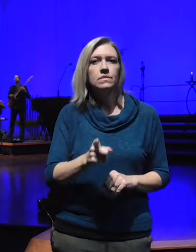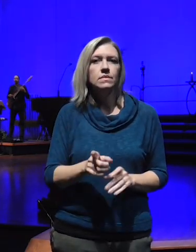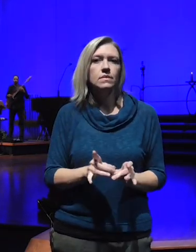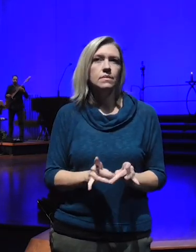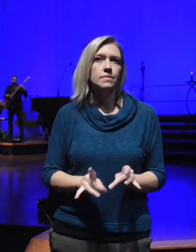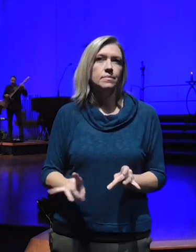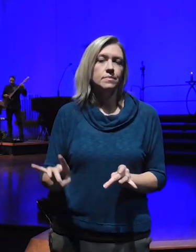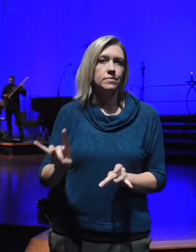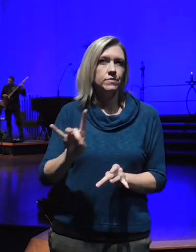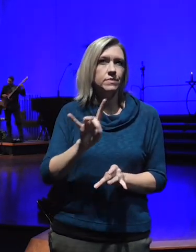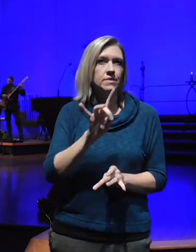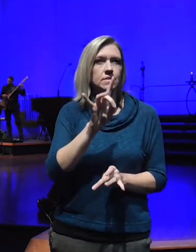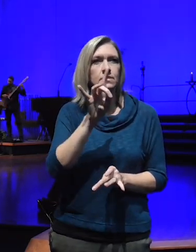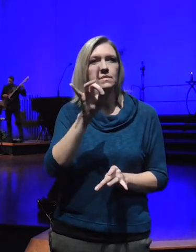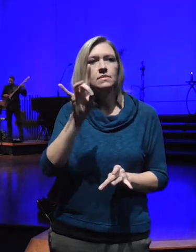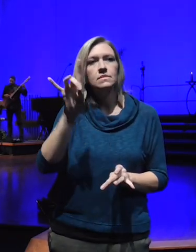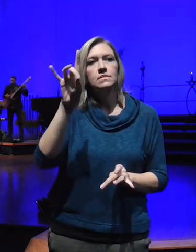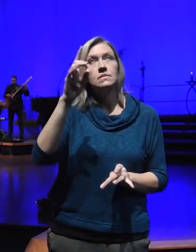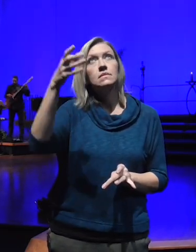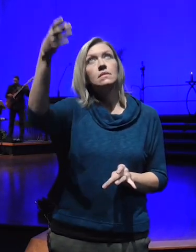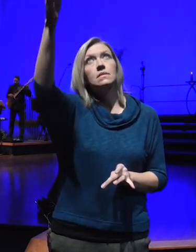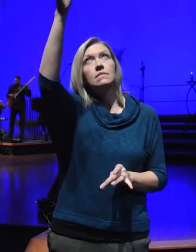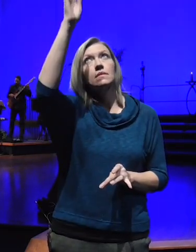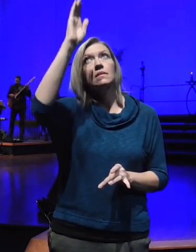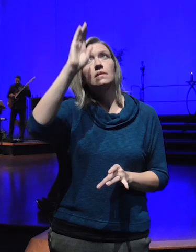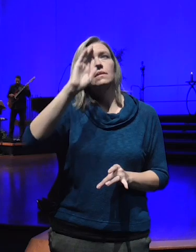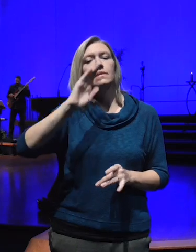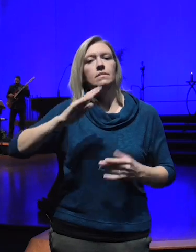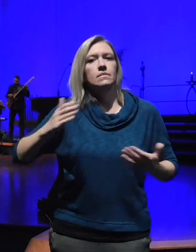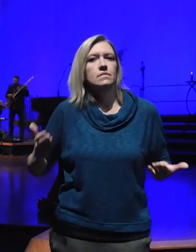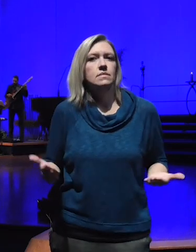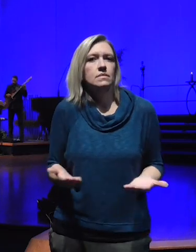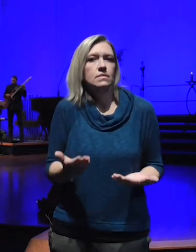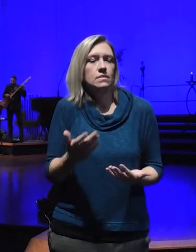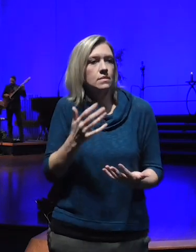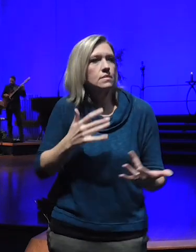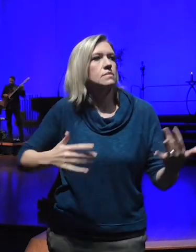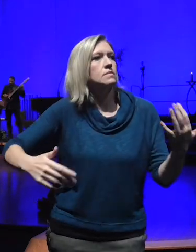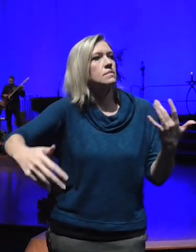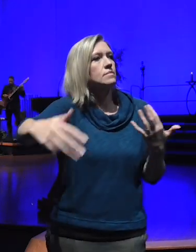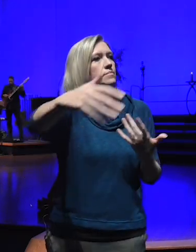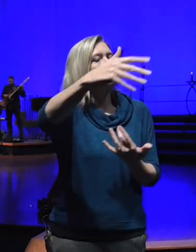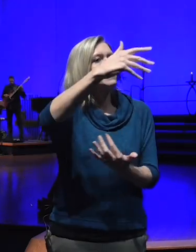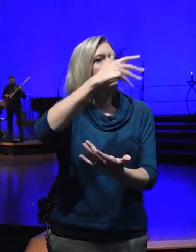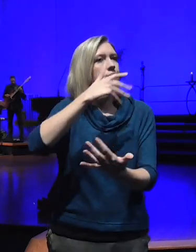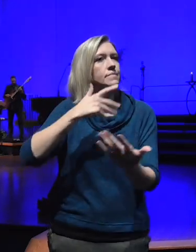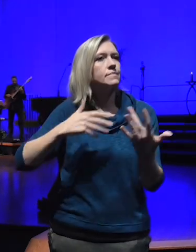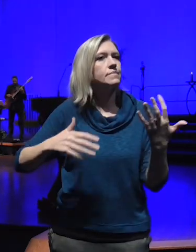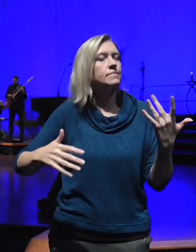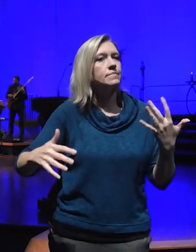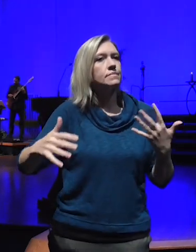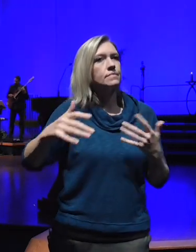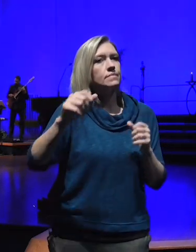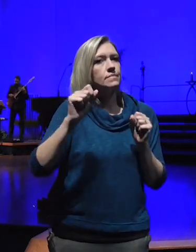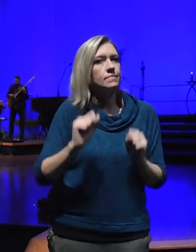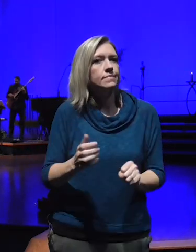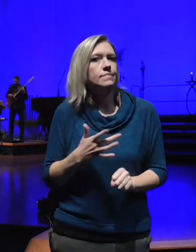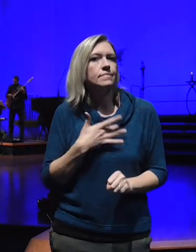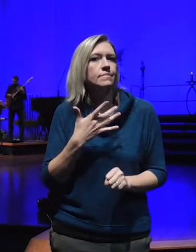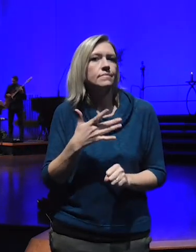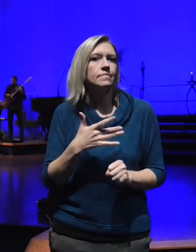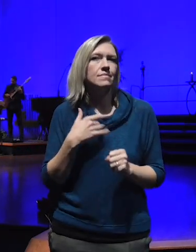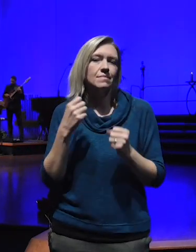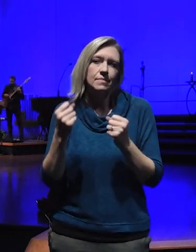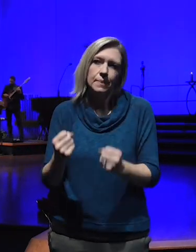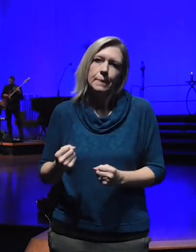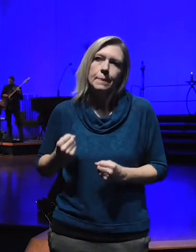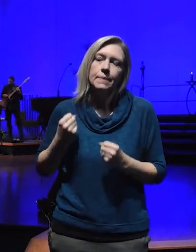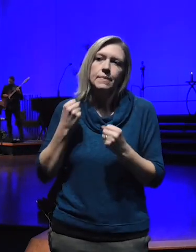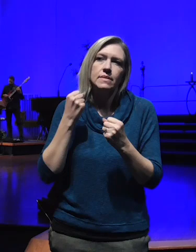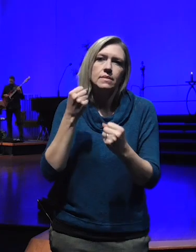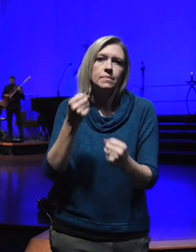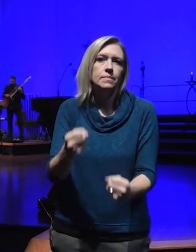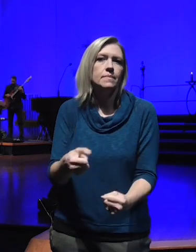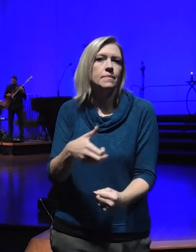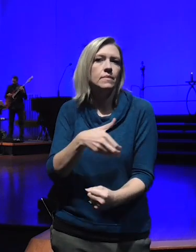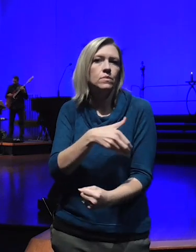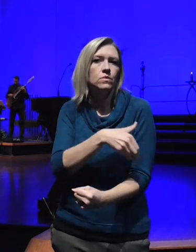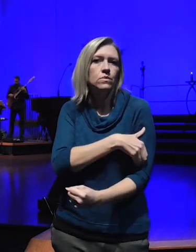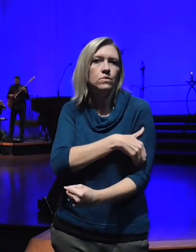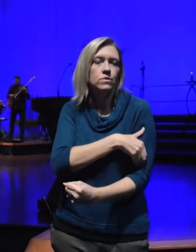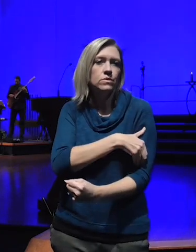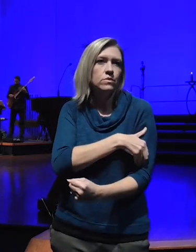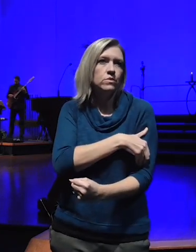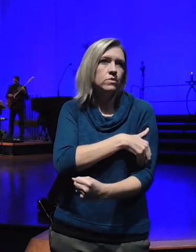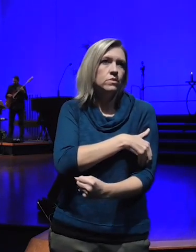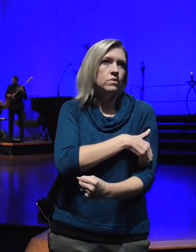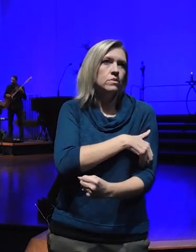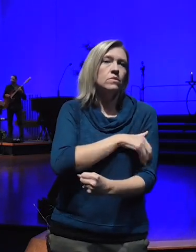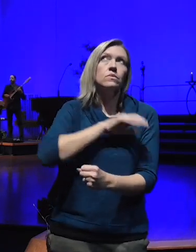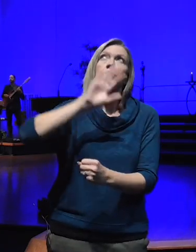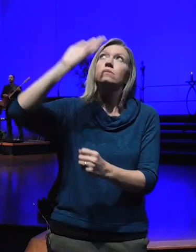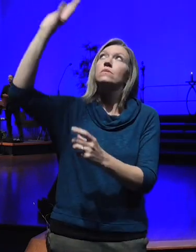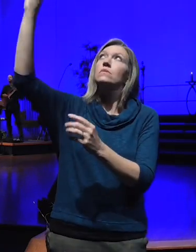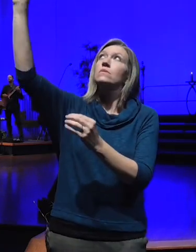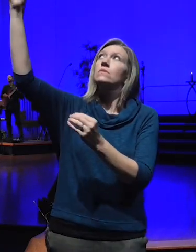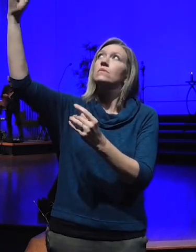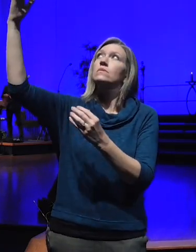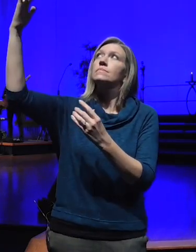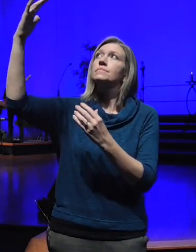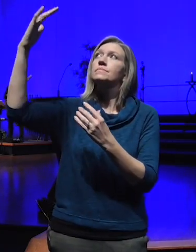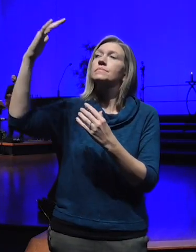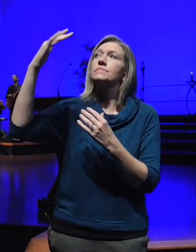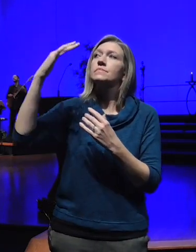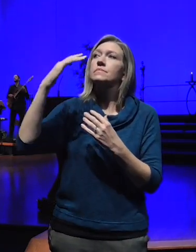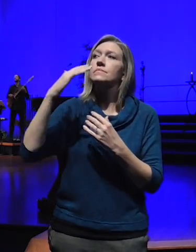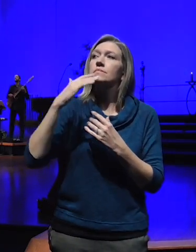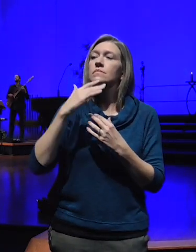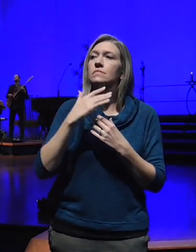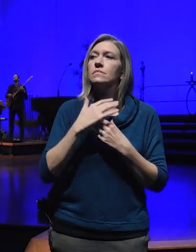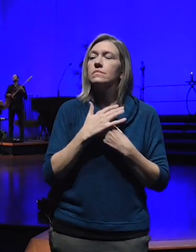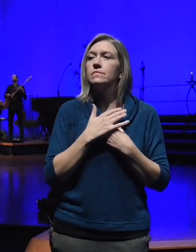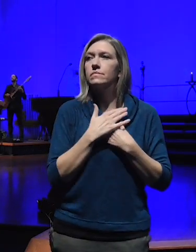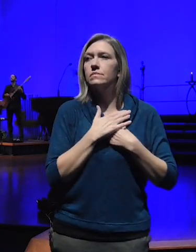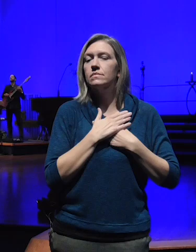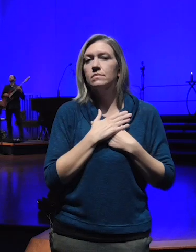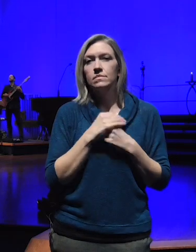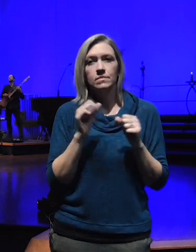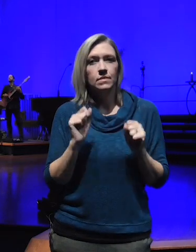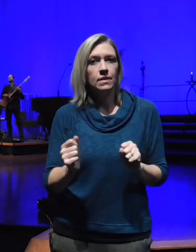the presence of God is in this place I can feel the mighty power and the grace I can